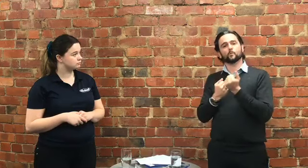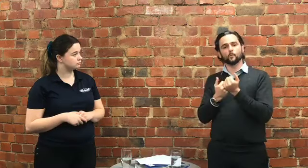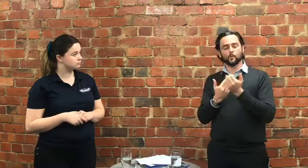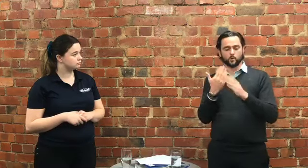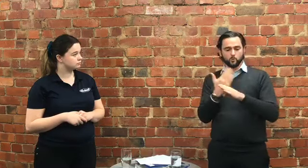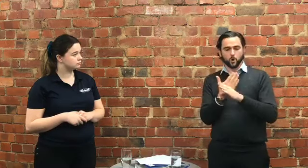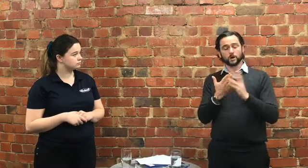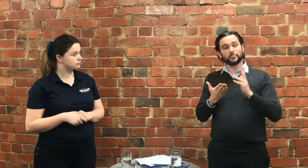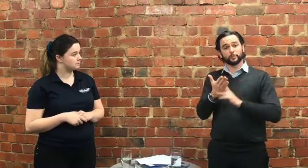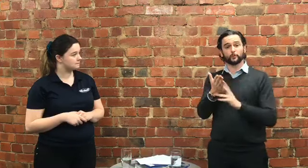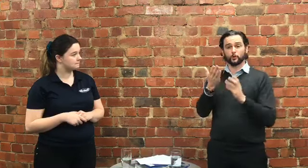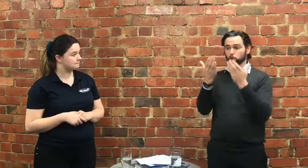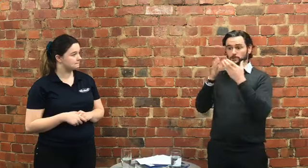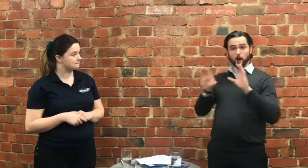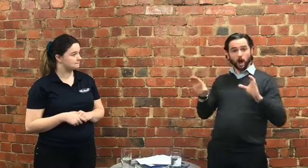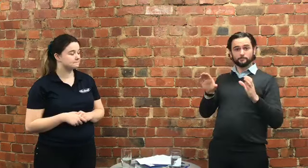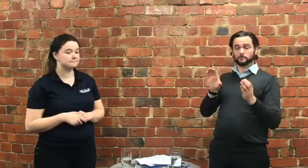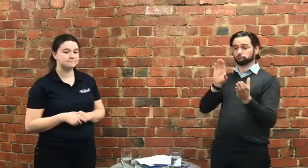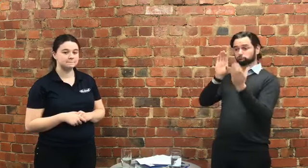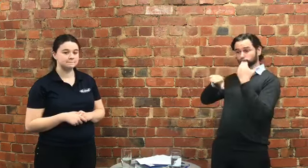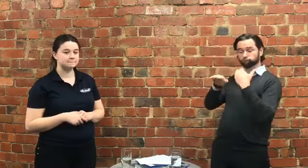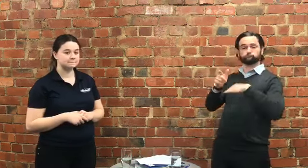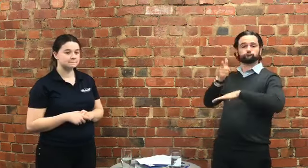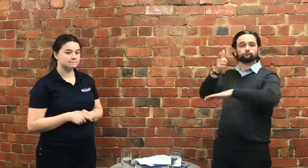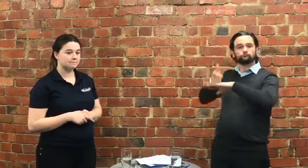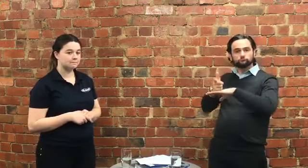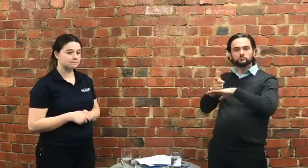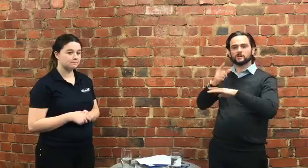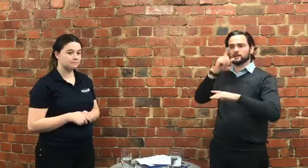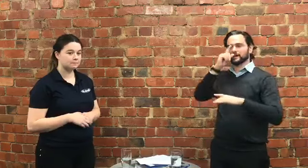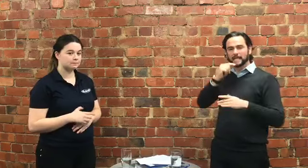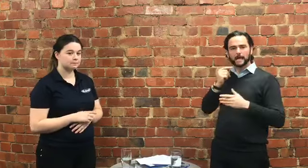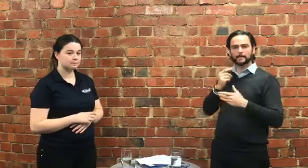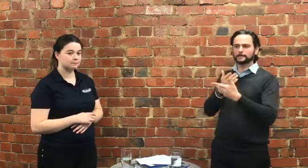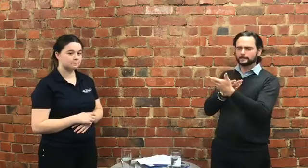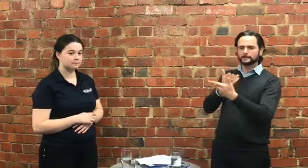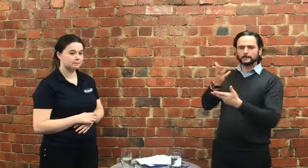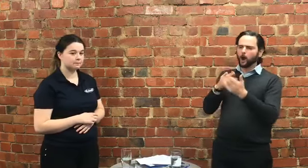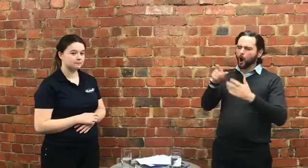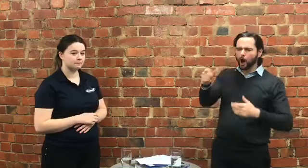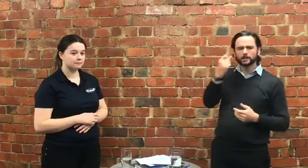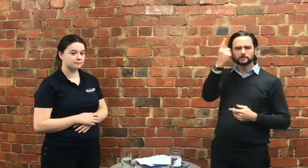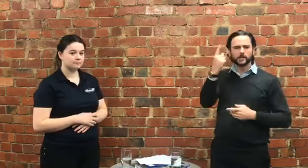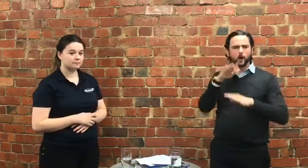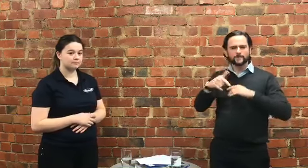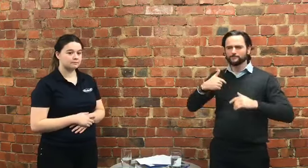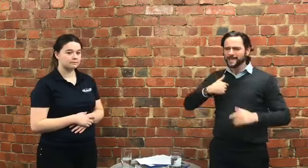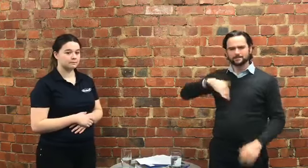that can talk to them about the deaf community, about what it's like to be a deaf person.